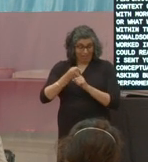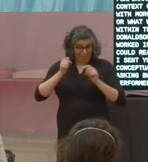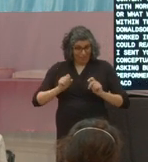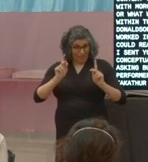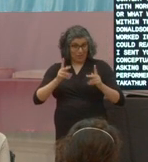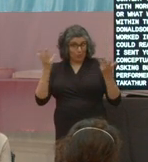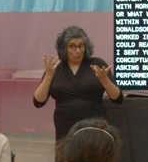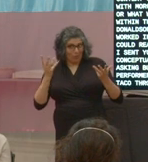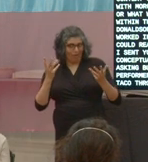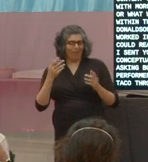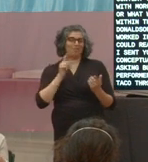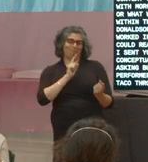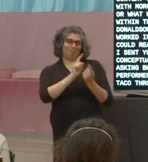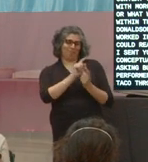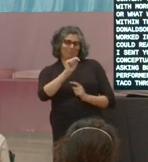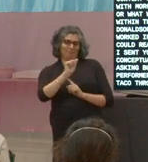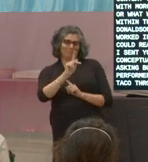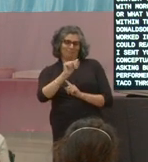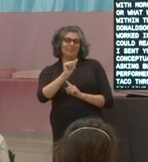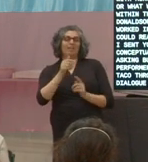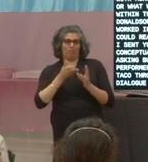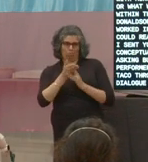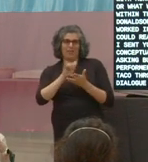through that project, and we started a dialogue about a new